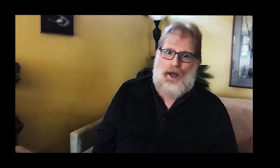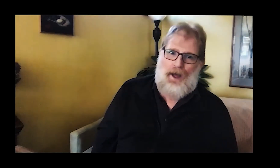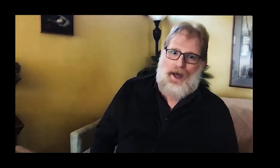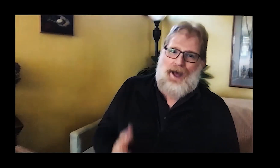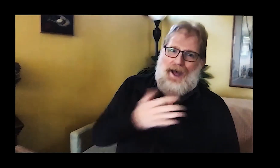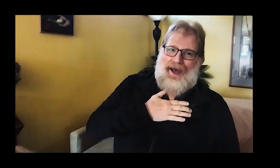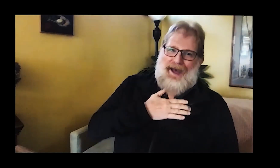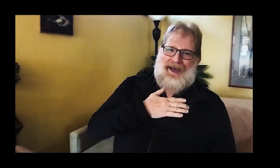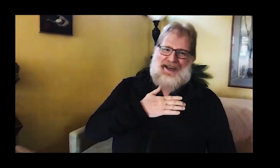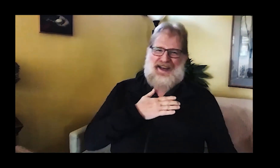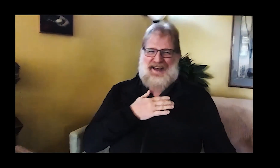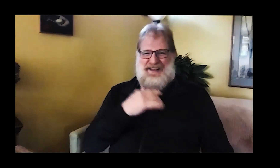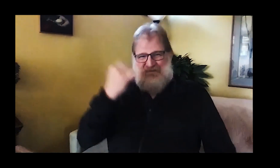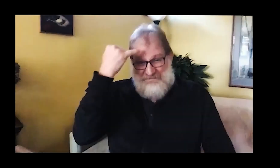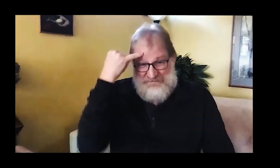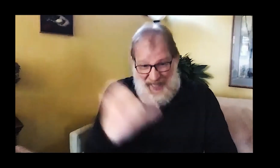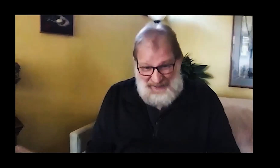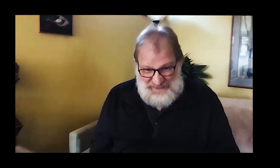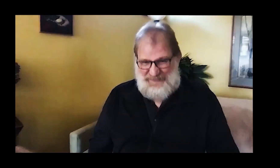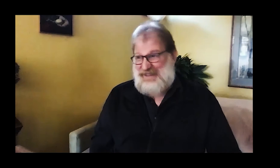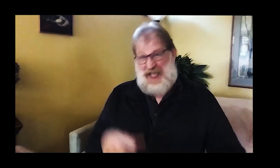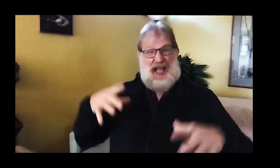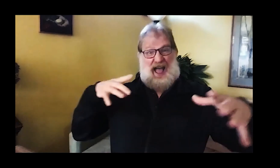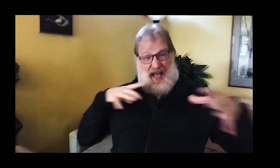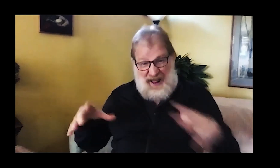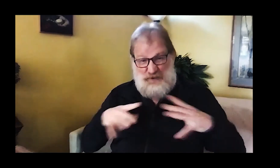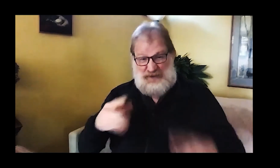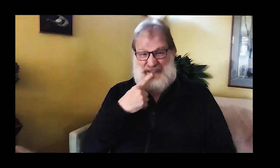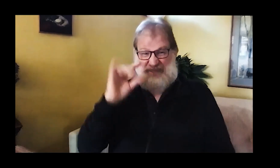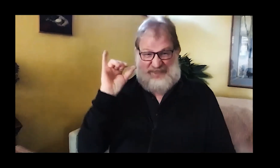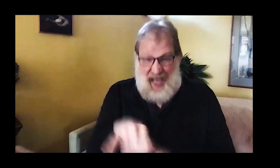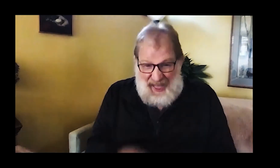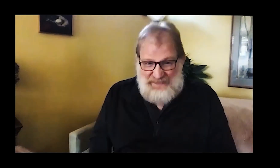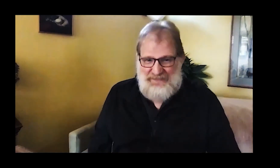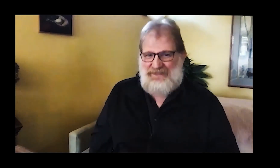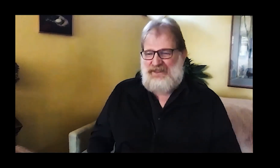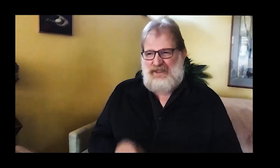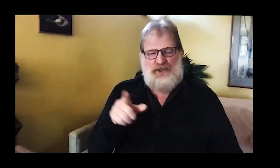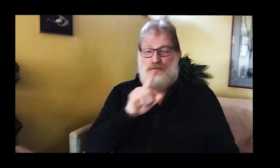I couldn't believe it, imagine that a Hollywood director or producer saying that.